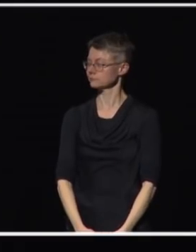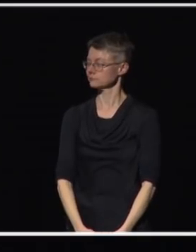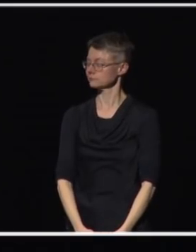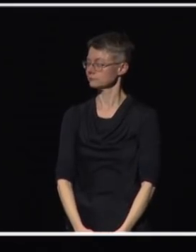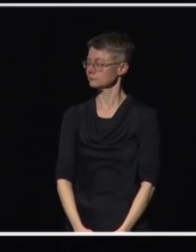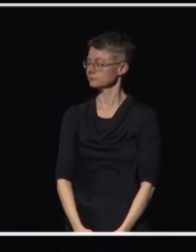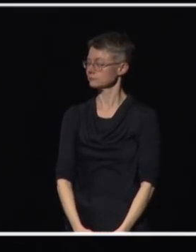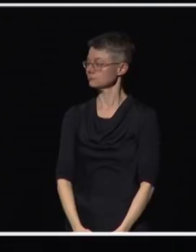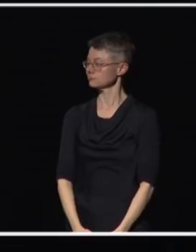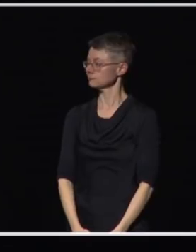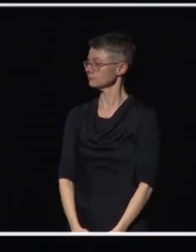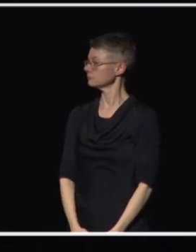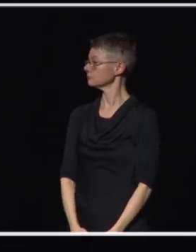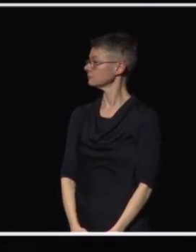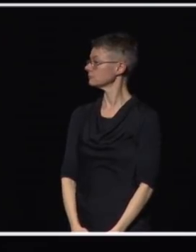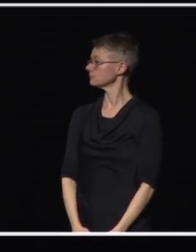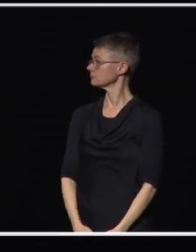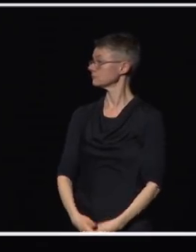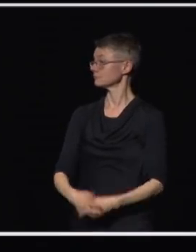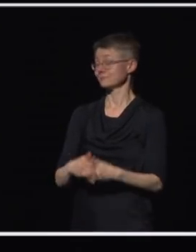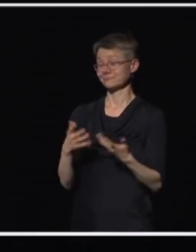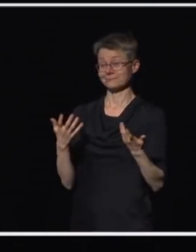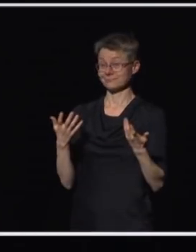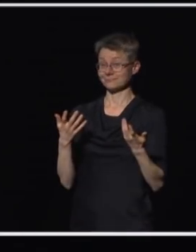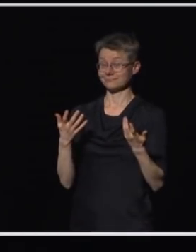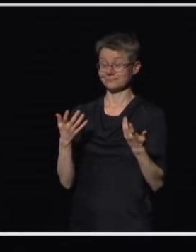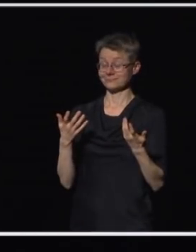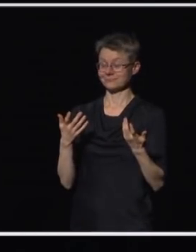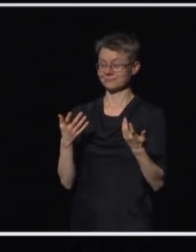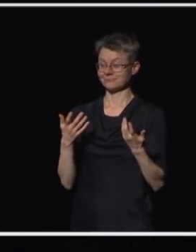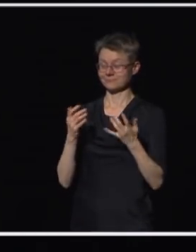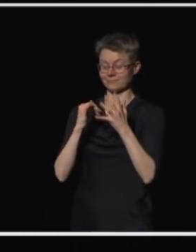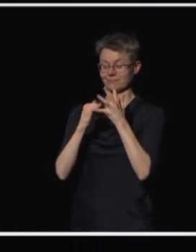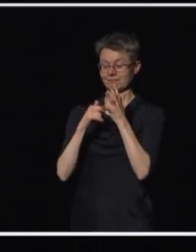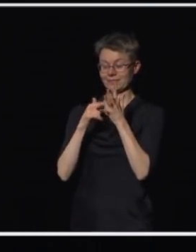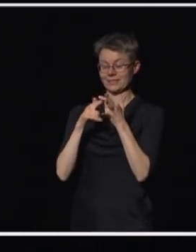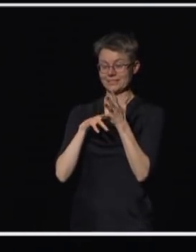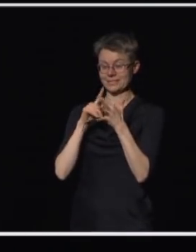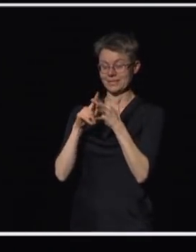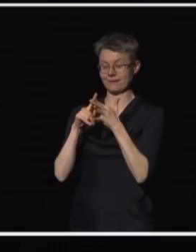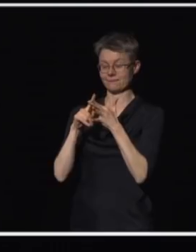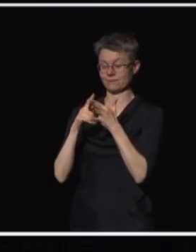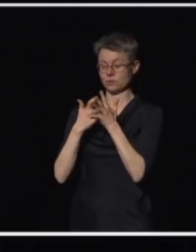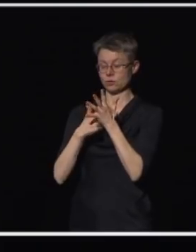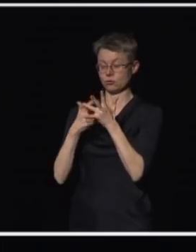I mean, Sam Wilson has been saying this all his life. You know, Steve Rogers is, again -- you know, as I've said you know, all of these things